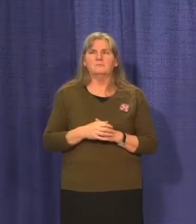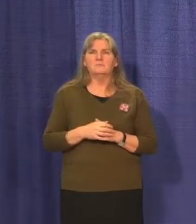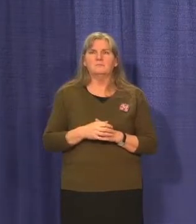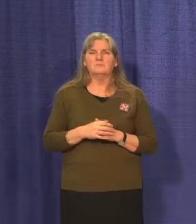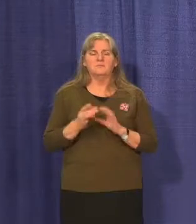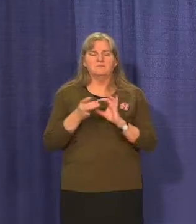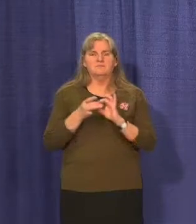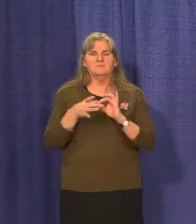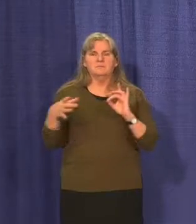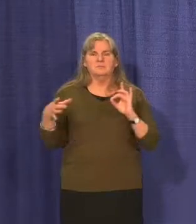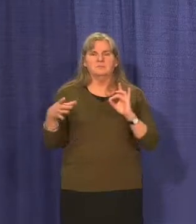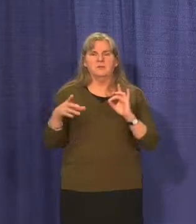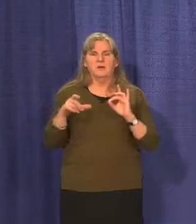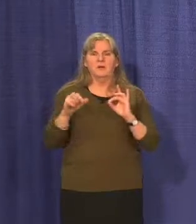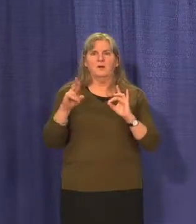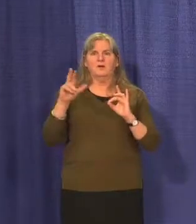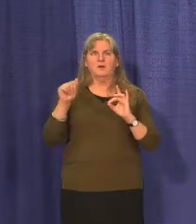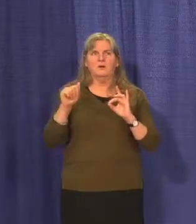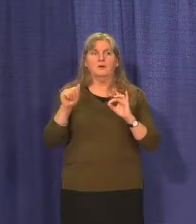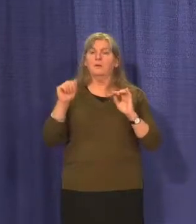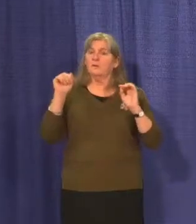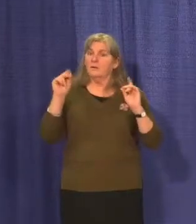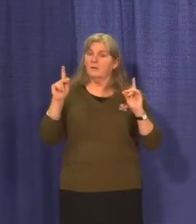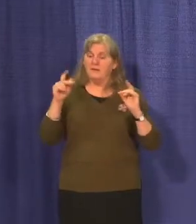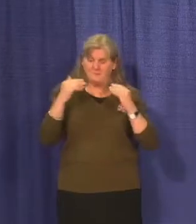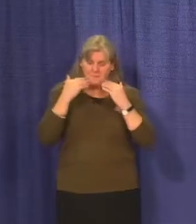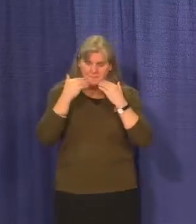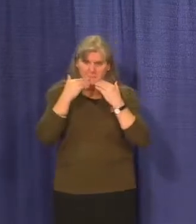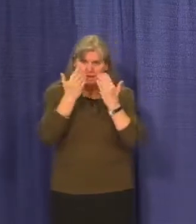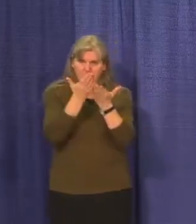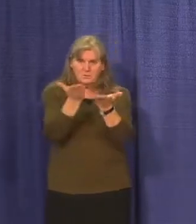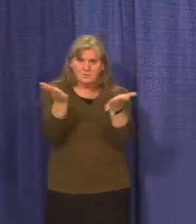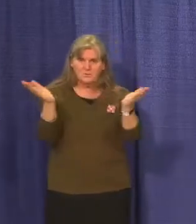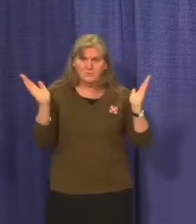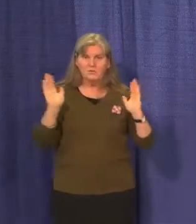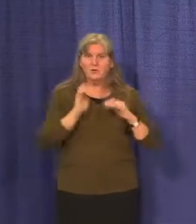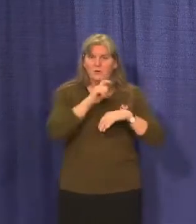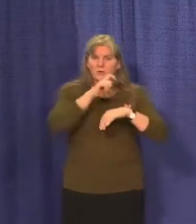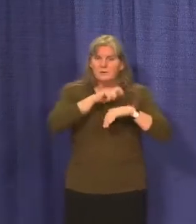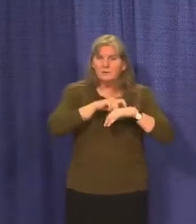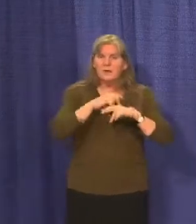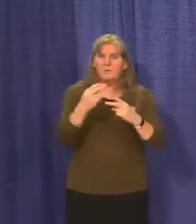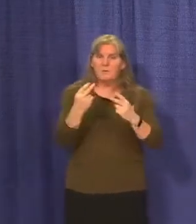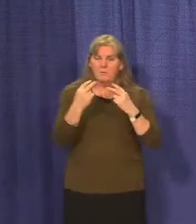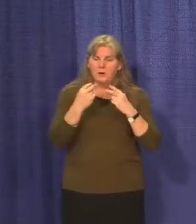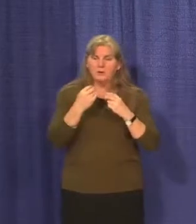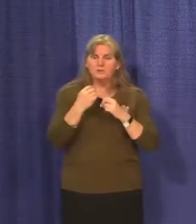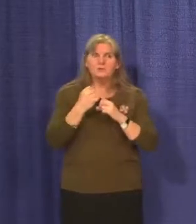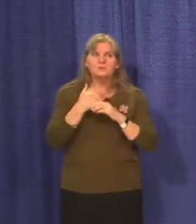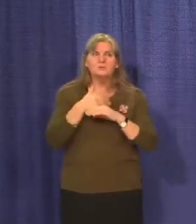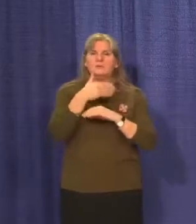And we have lost Laura. Okay, so I would like to thank everyone for their time today.